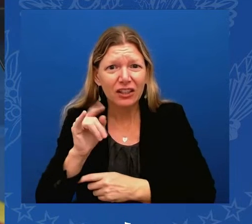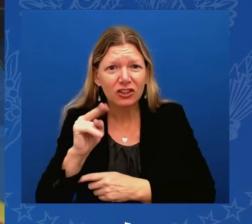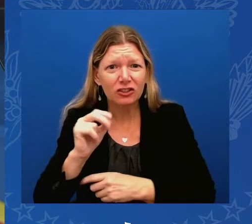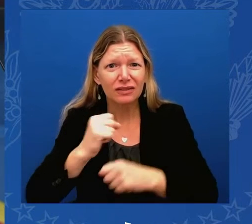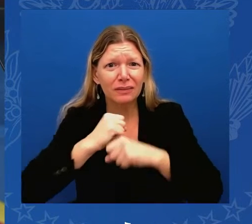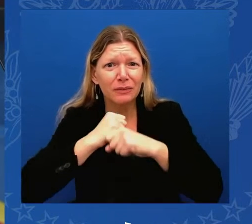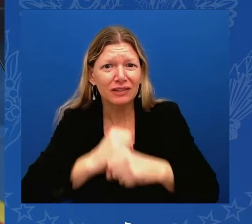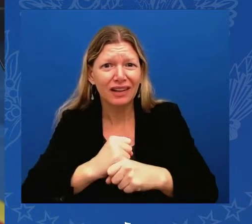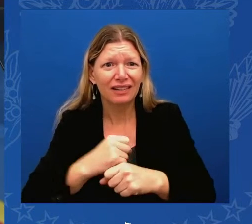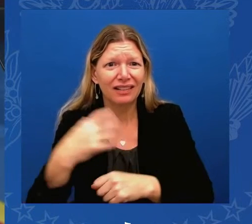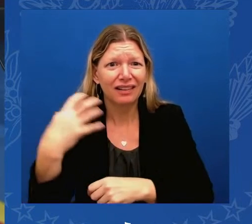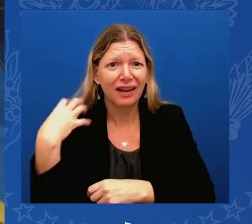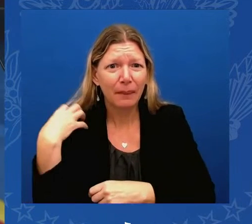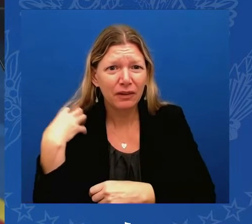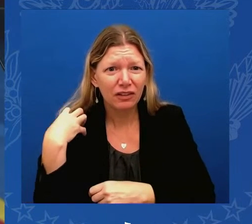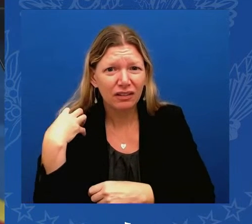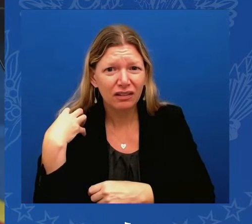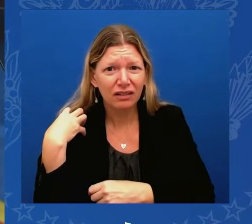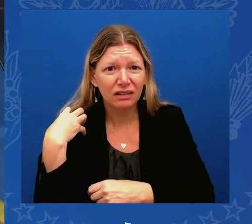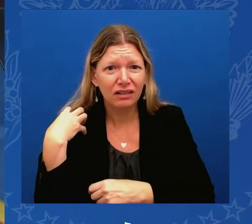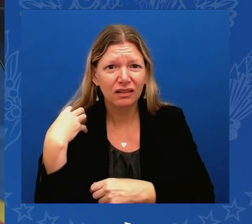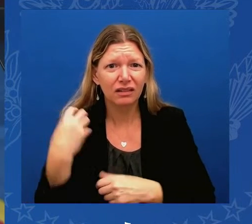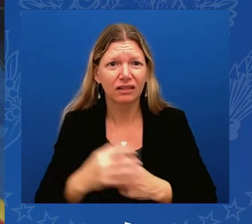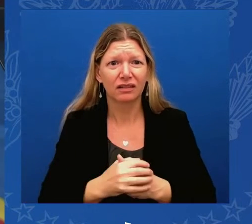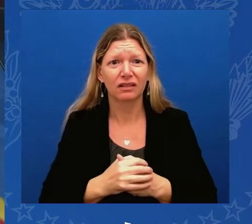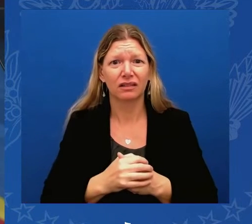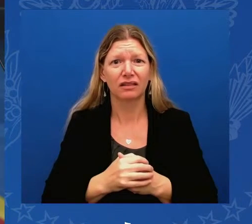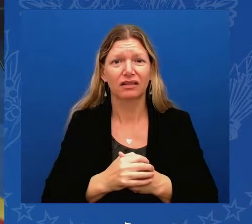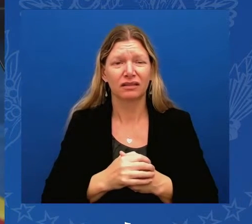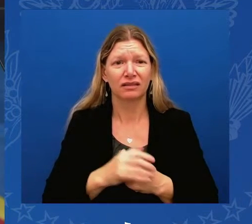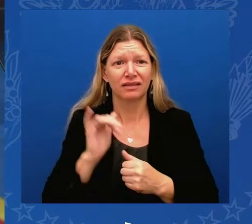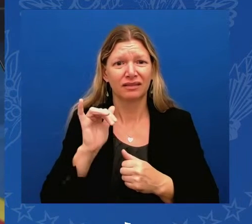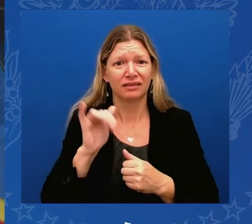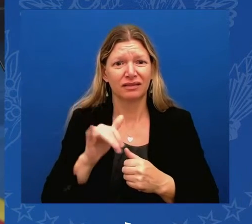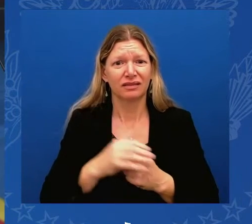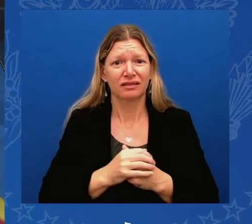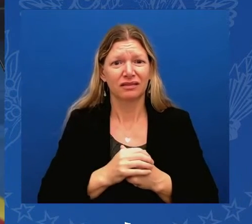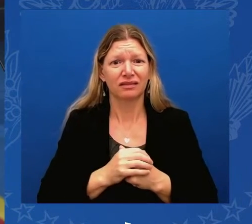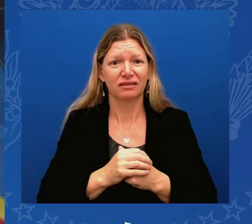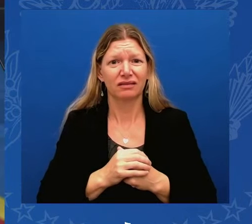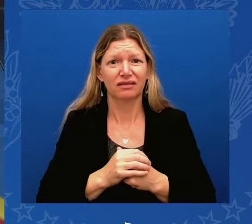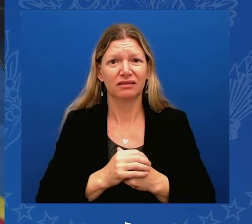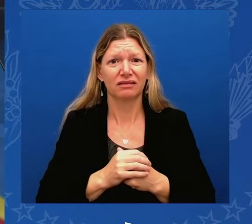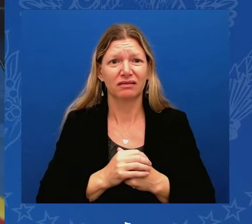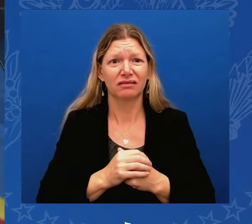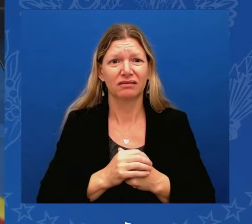They also say out loud, these other groups, immigrants "poison the blood" of our country,